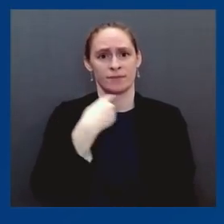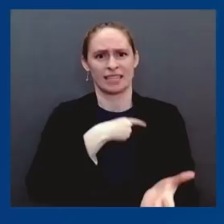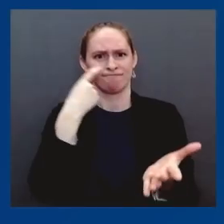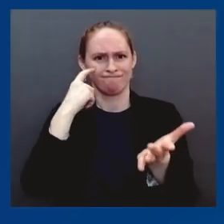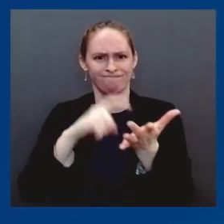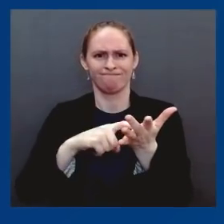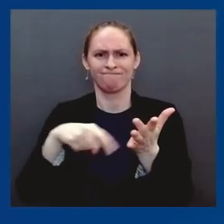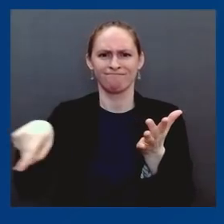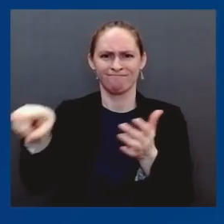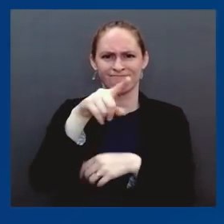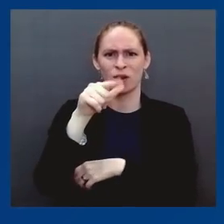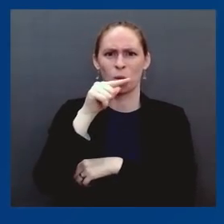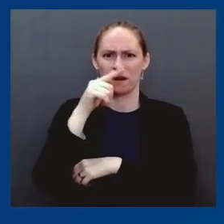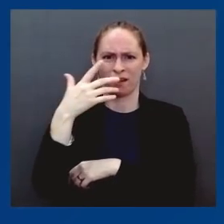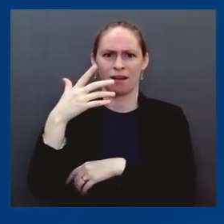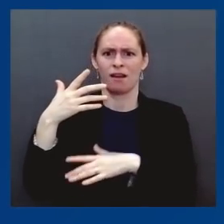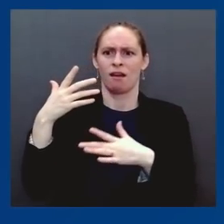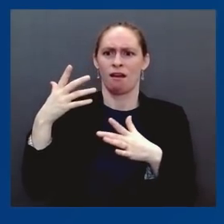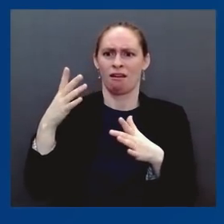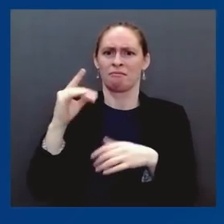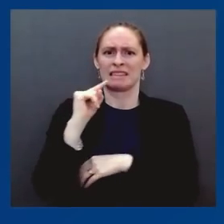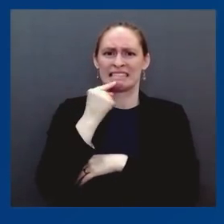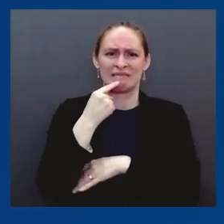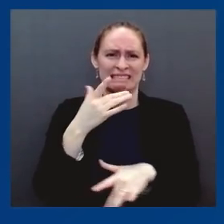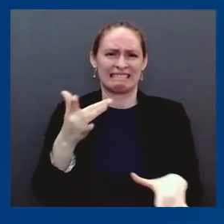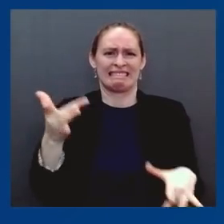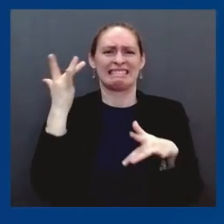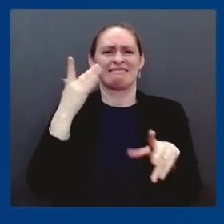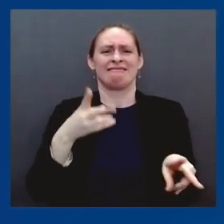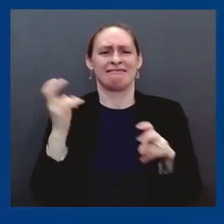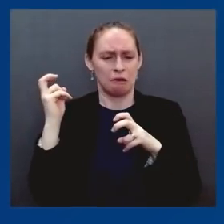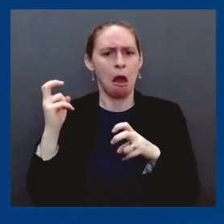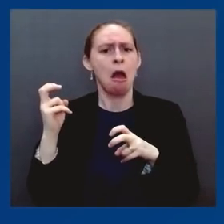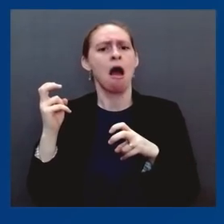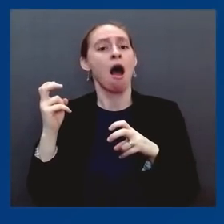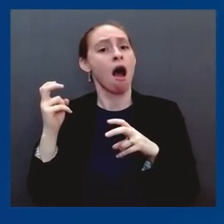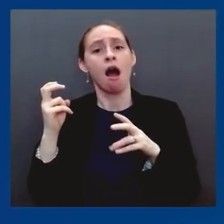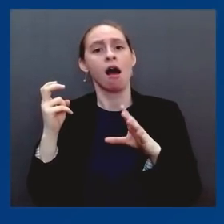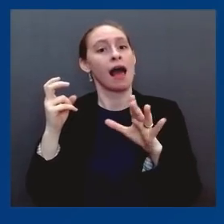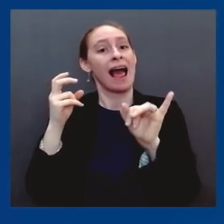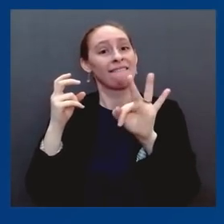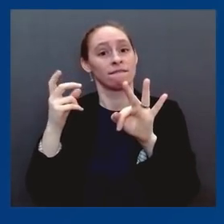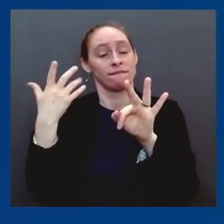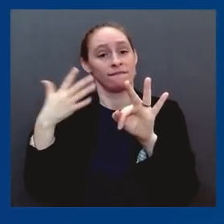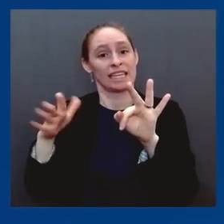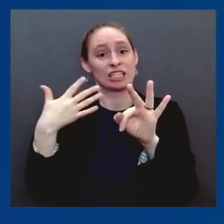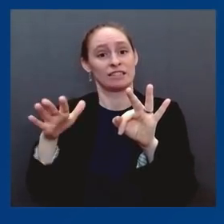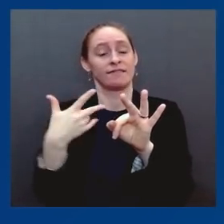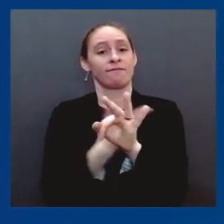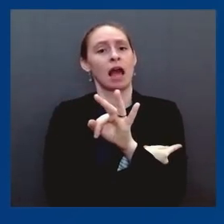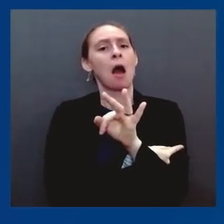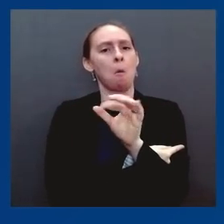But, in fact, most of that is still happening in the first five days, and therefore we didn't feel like we had enough granularity